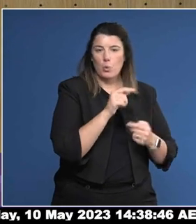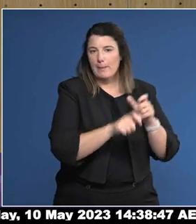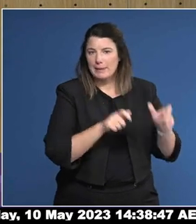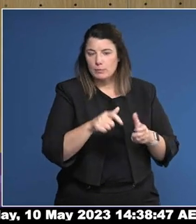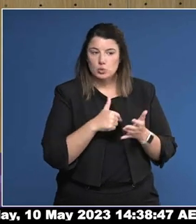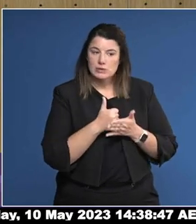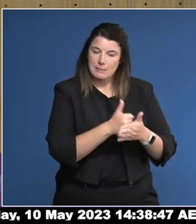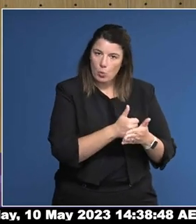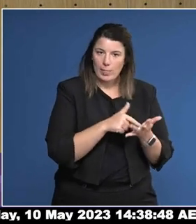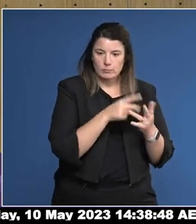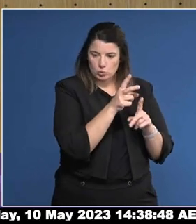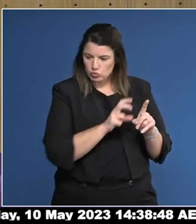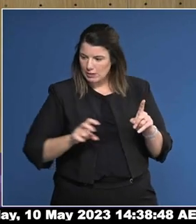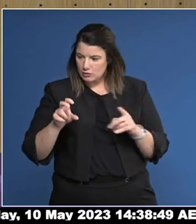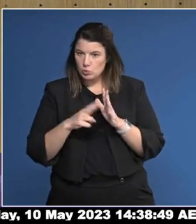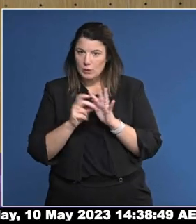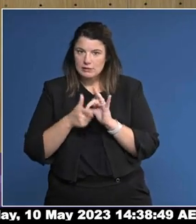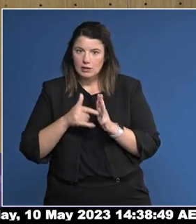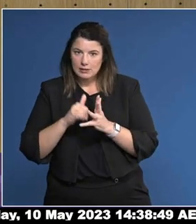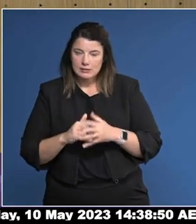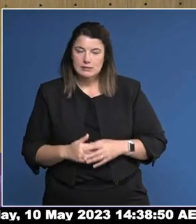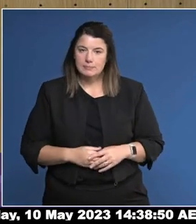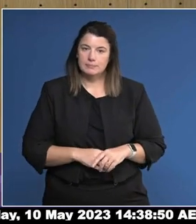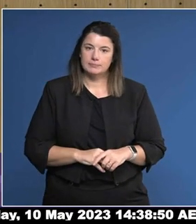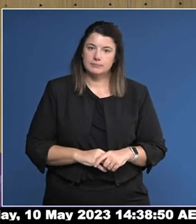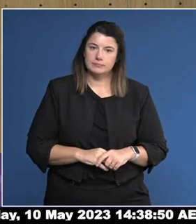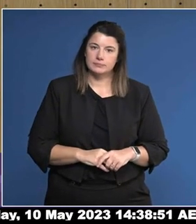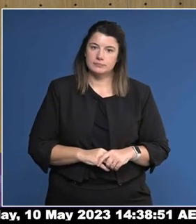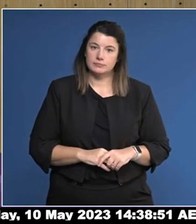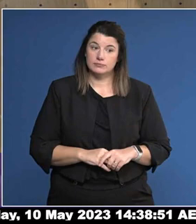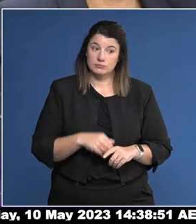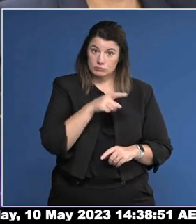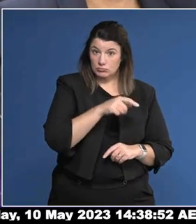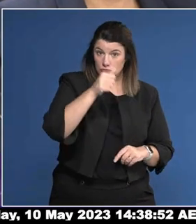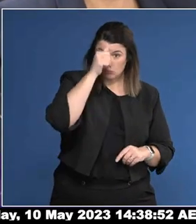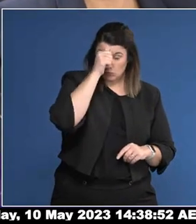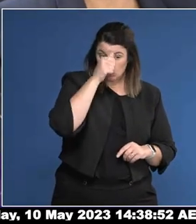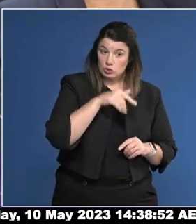them if we could. MS EASTMAN: Was your department aware that Jonathon's application had in, in effect, been cancelled?